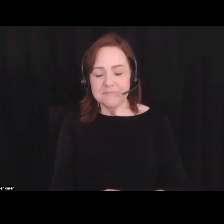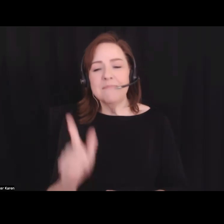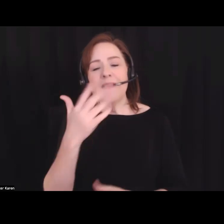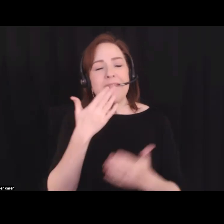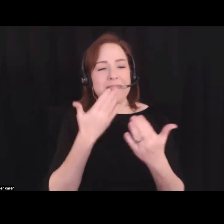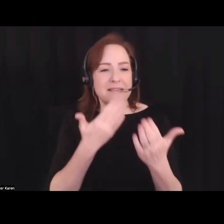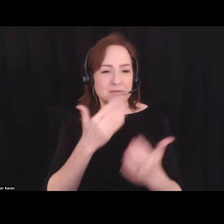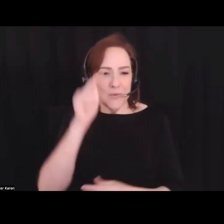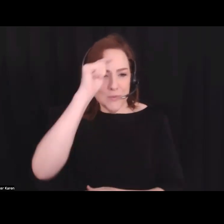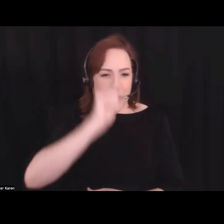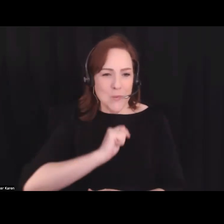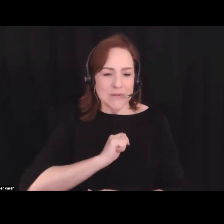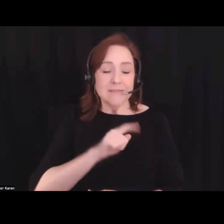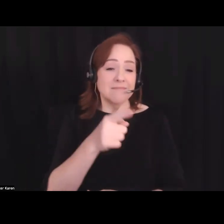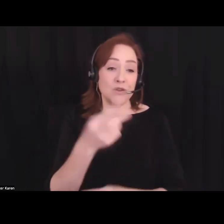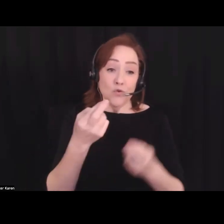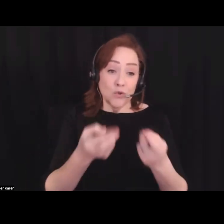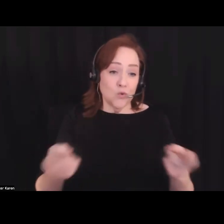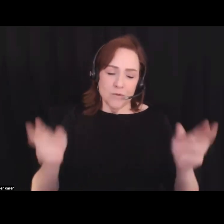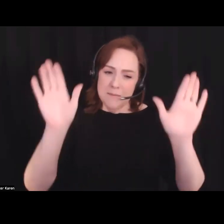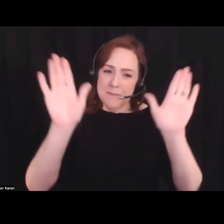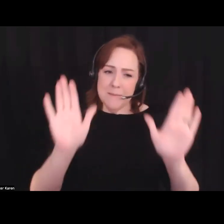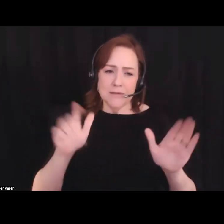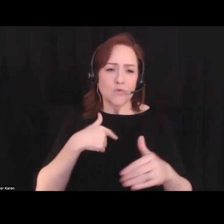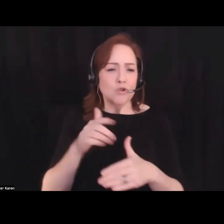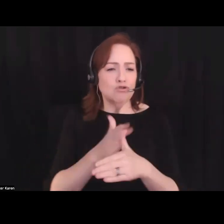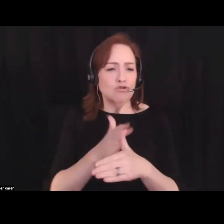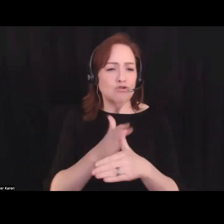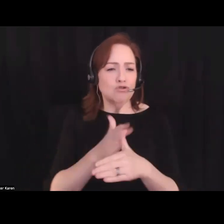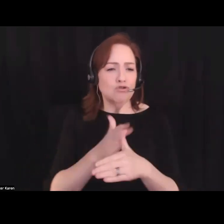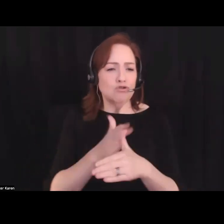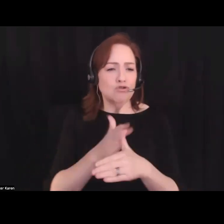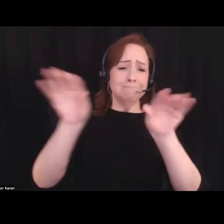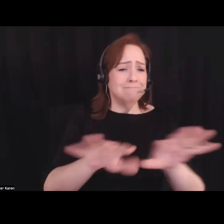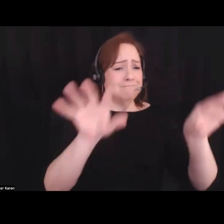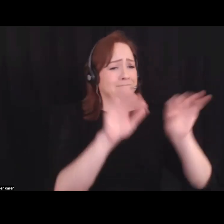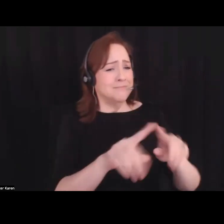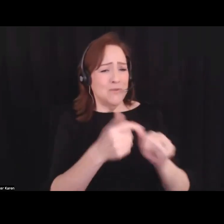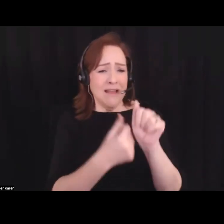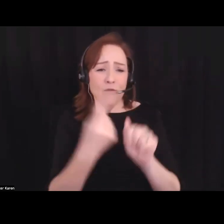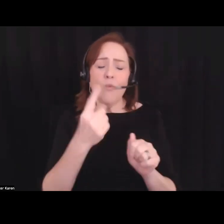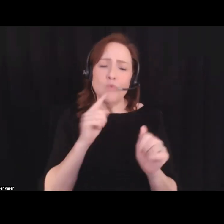and wide and um definitely encourage you to view them so our third and final presenter is Dr Robert